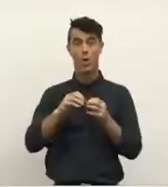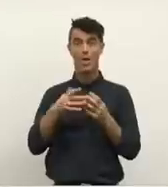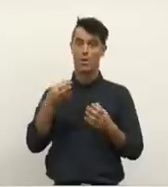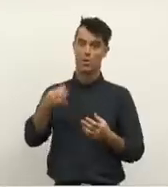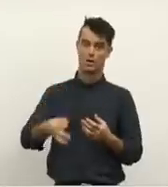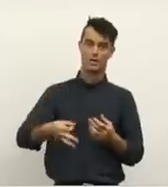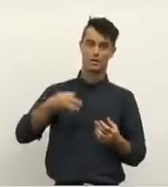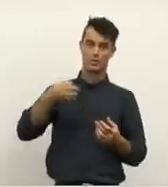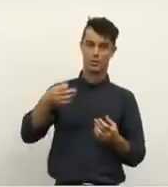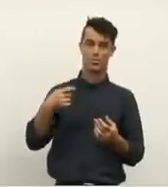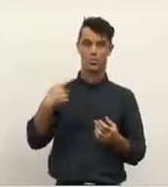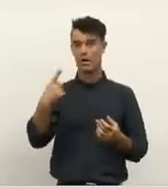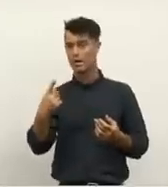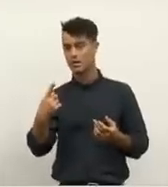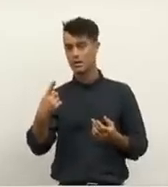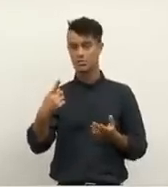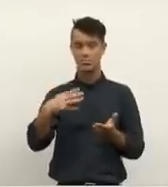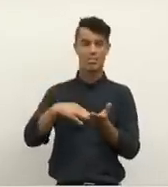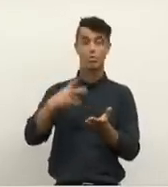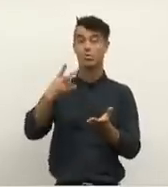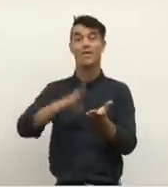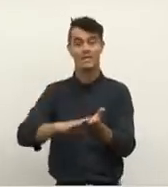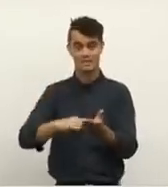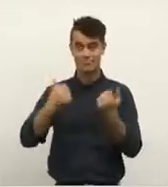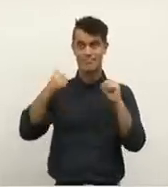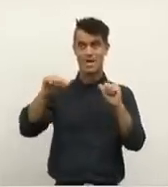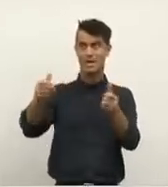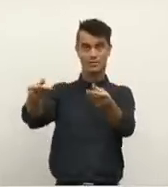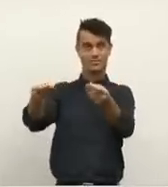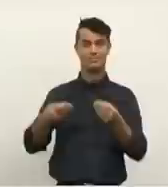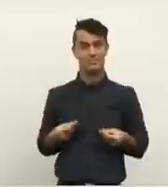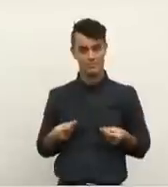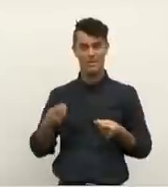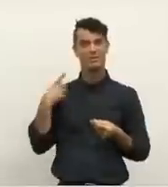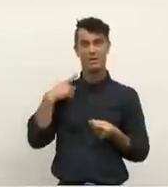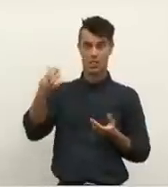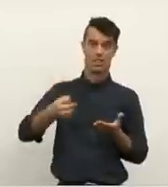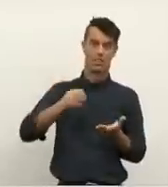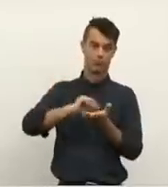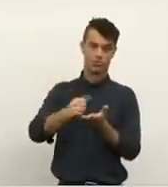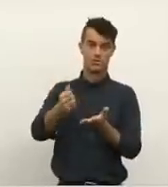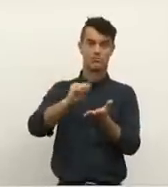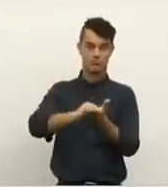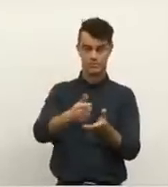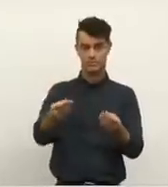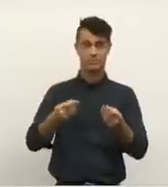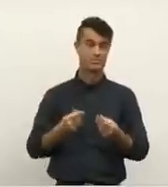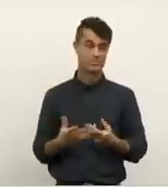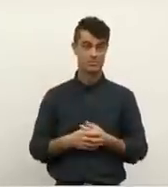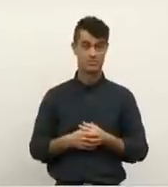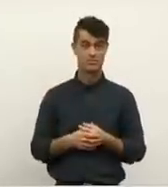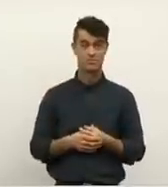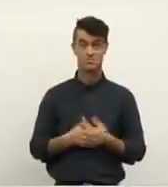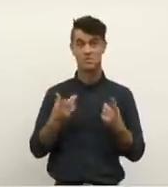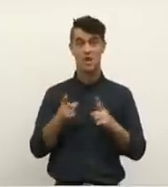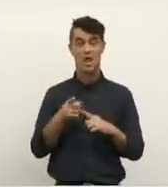for someone to print out and copy over your musical score